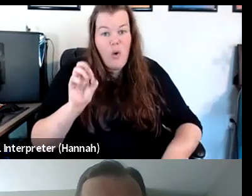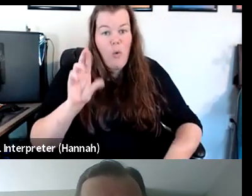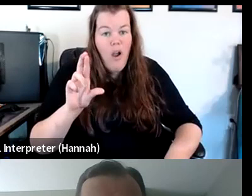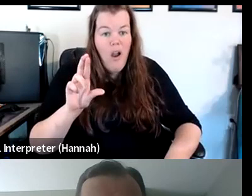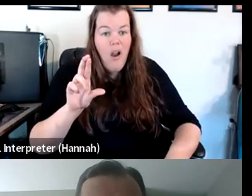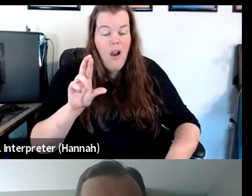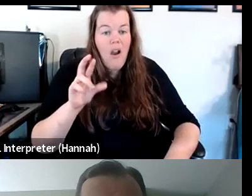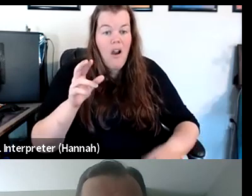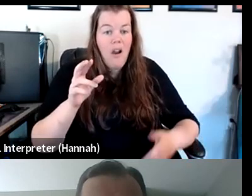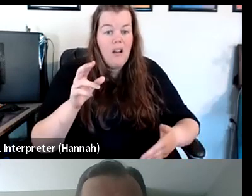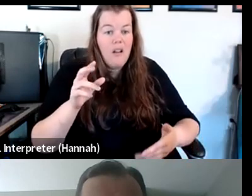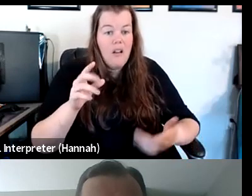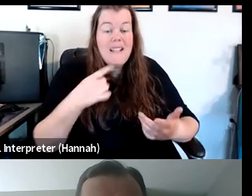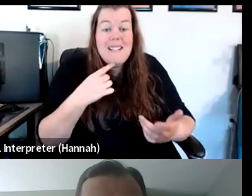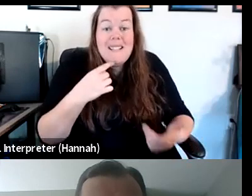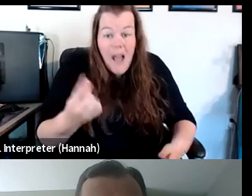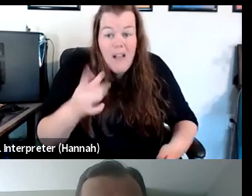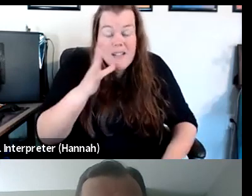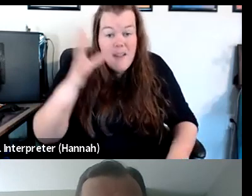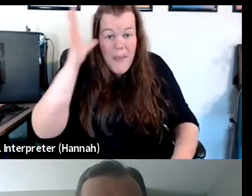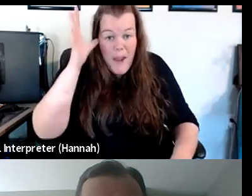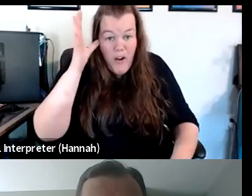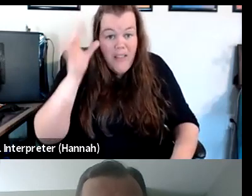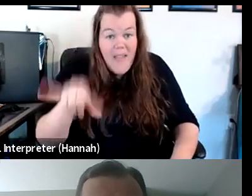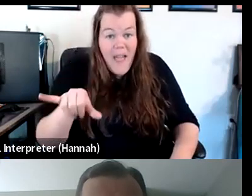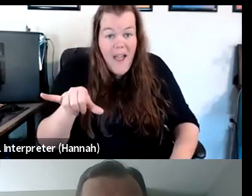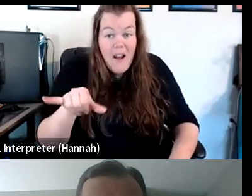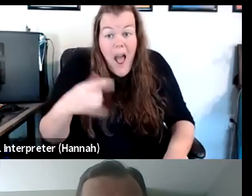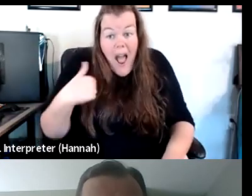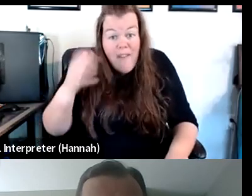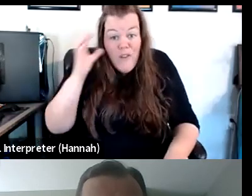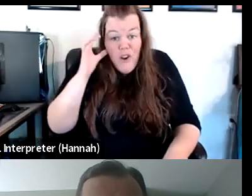and literally tells the parents because I I've heard it sitting in the meetings your child's